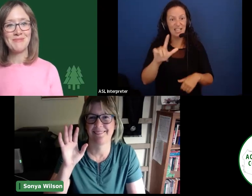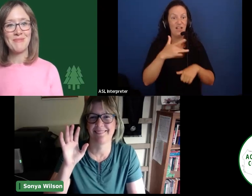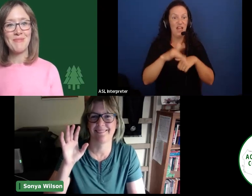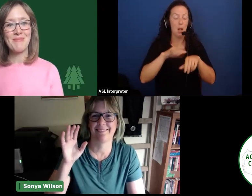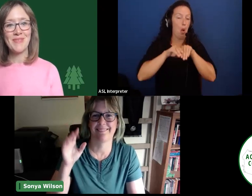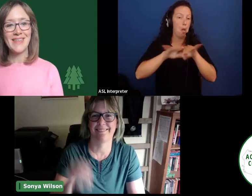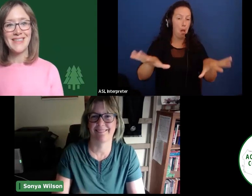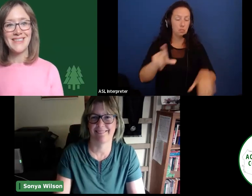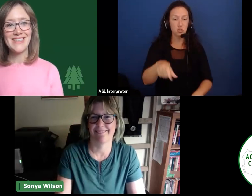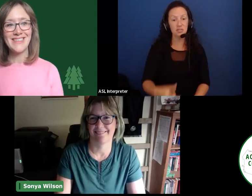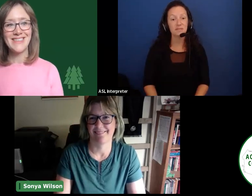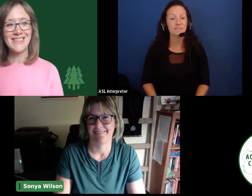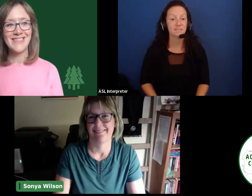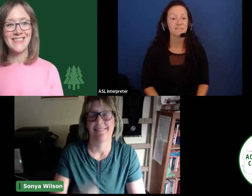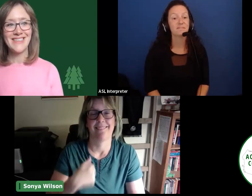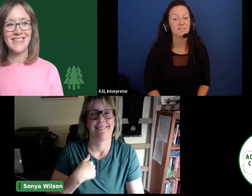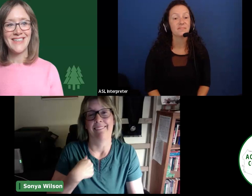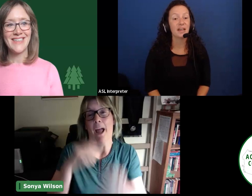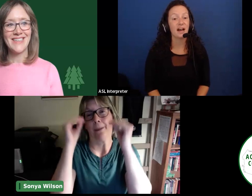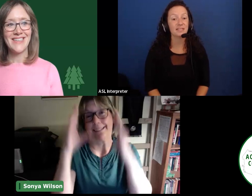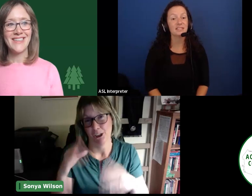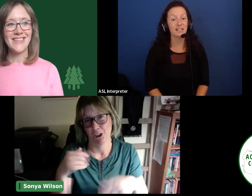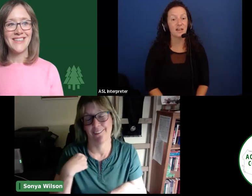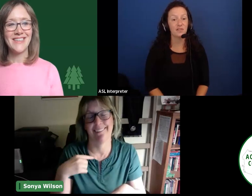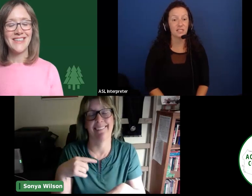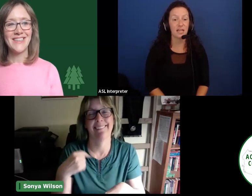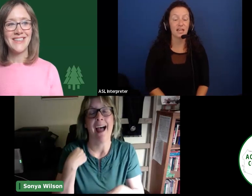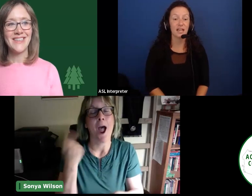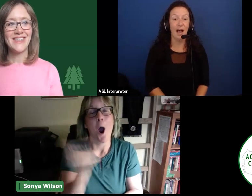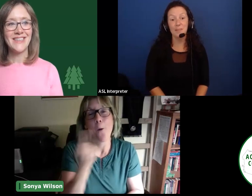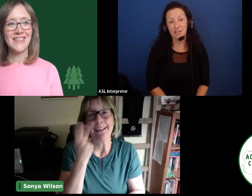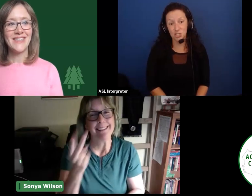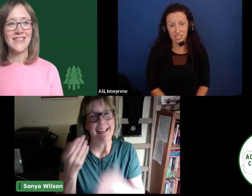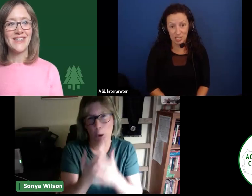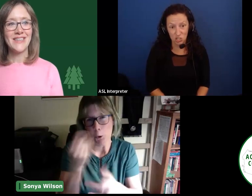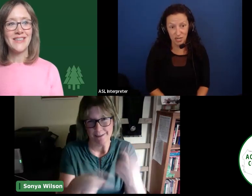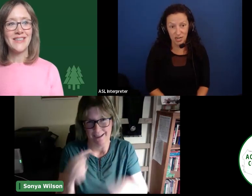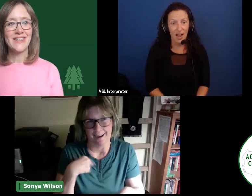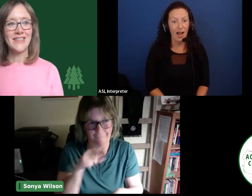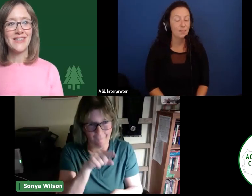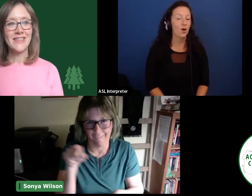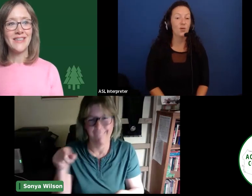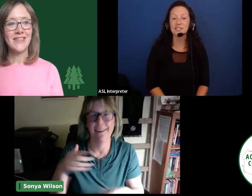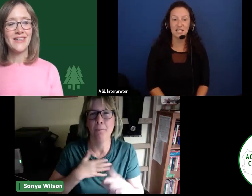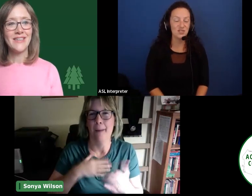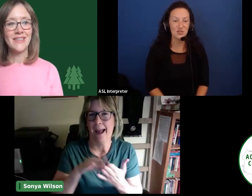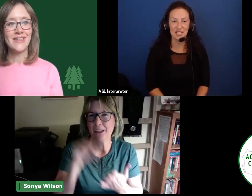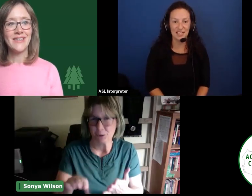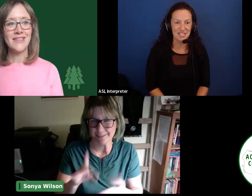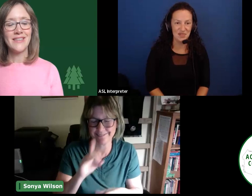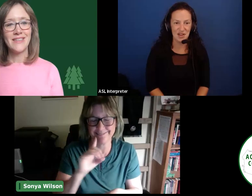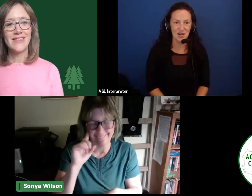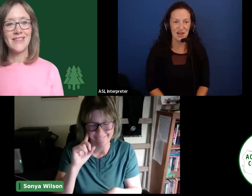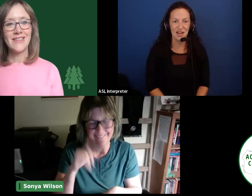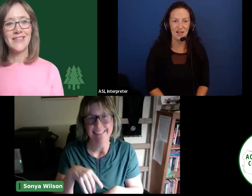Yeah, yeah, definitely. And I'm actually a teacher. I'm always seeing new signs out there.